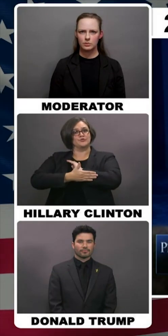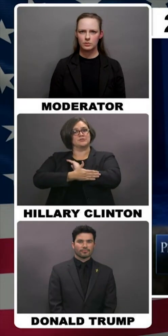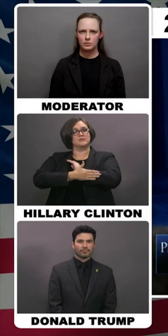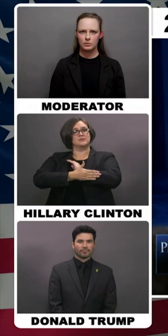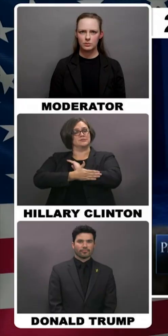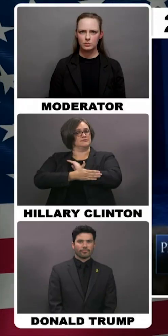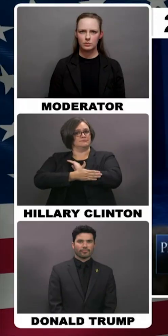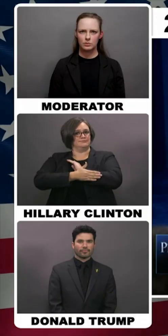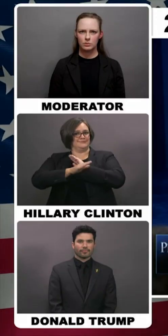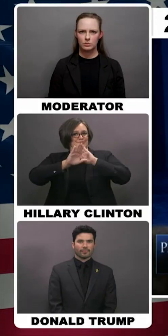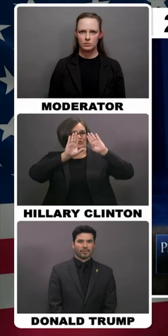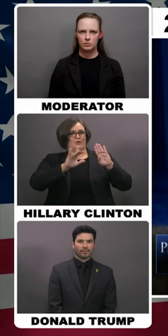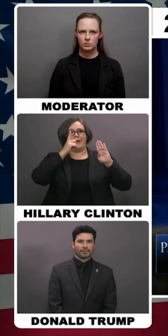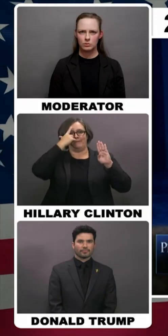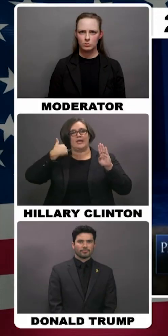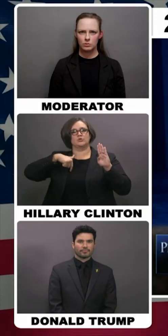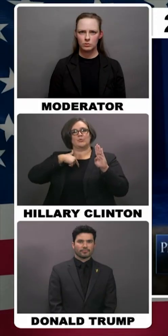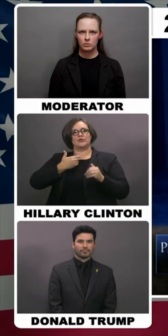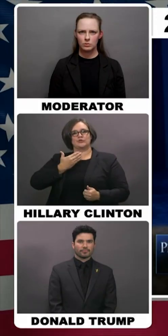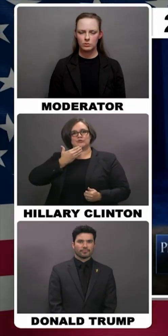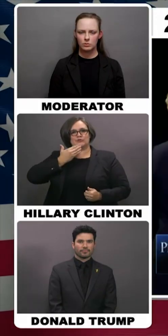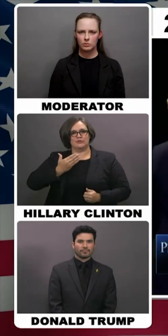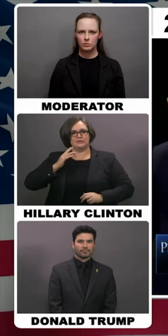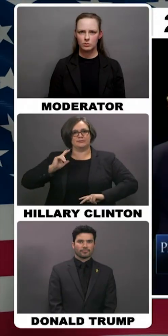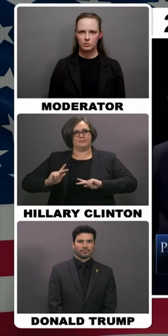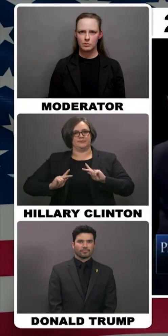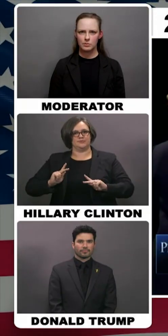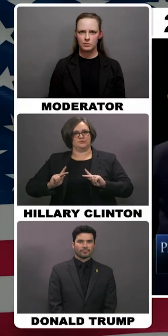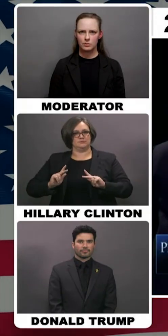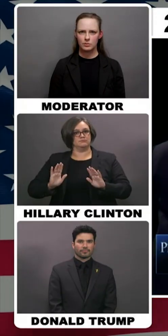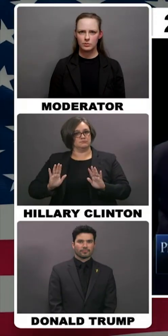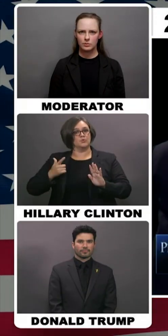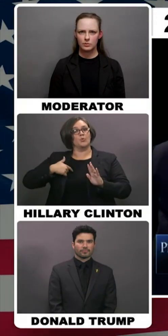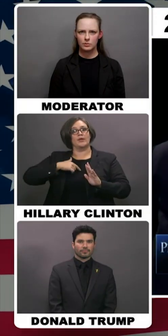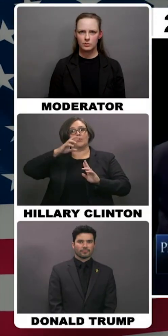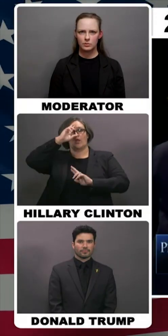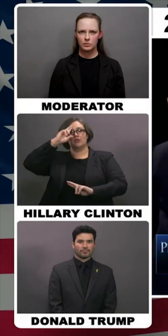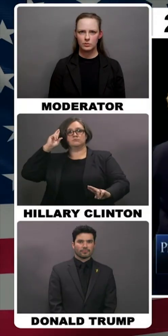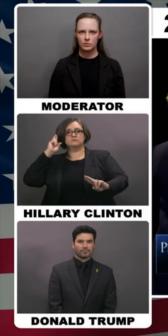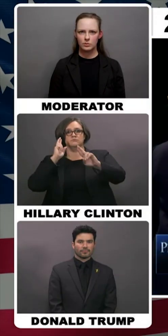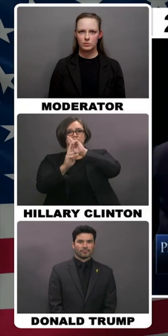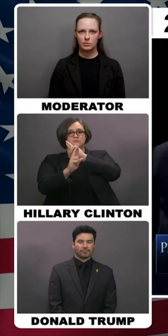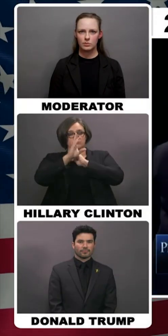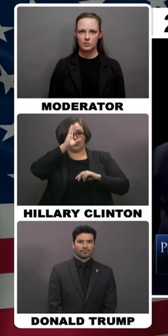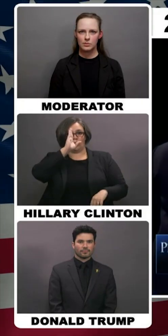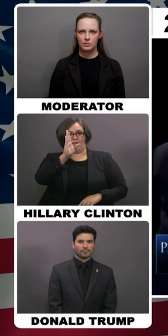because we're good and we are going to respect one another, lift each other up.